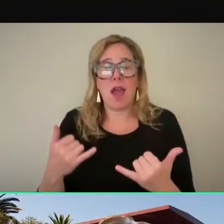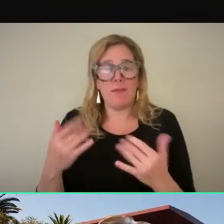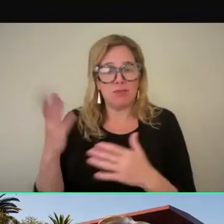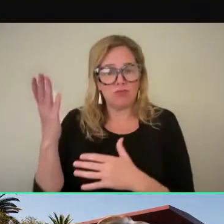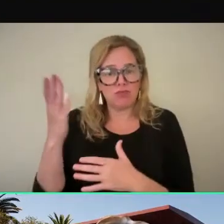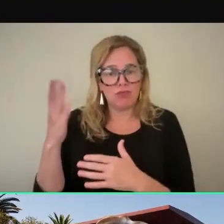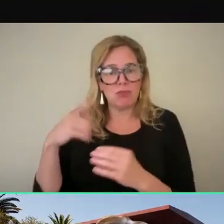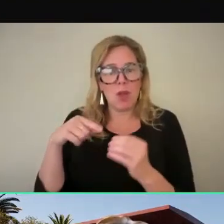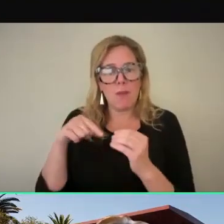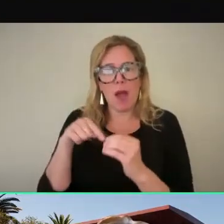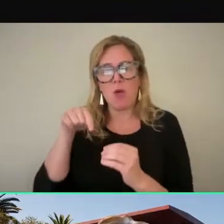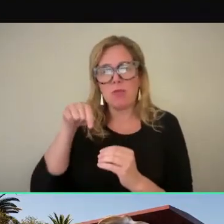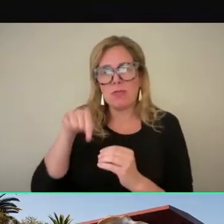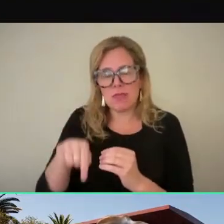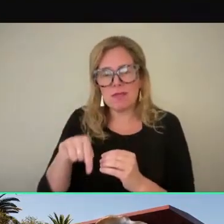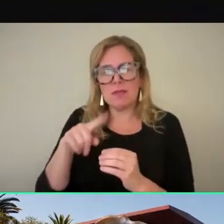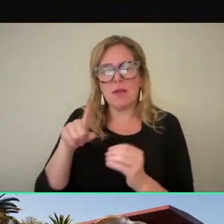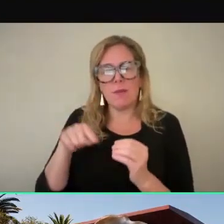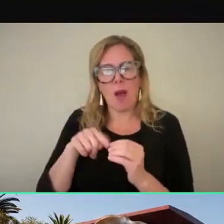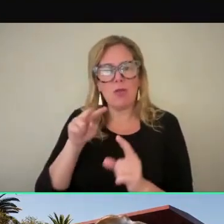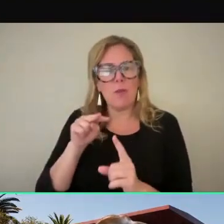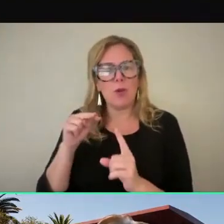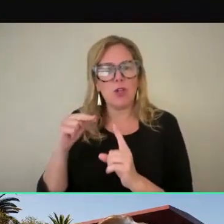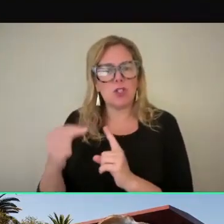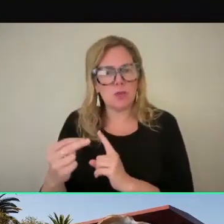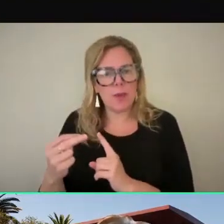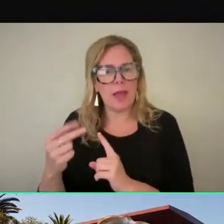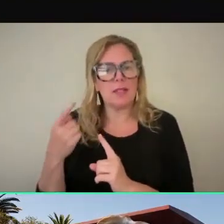people with IDD and autism about the use of telehealth during the pandemic. Which